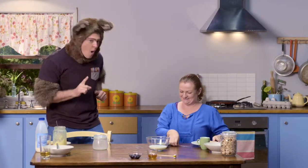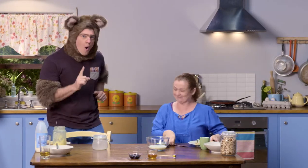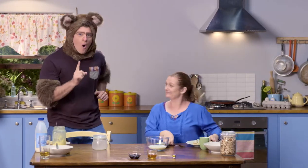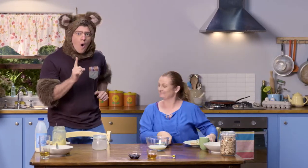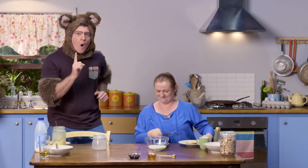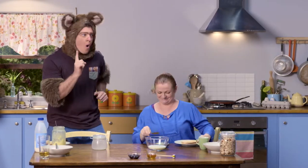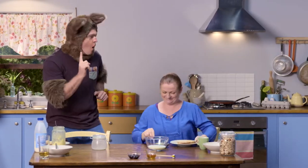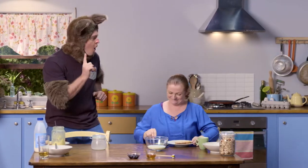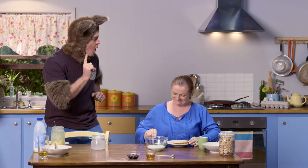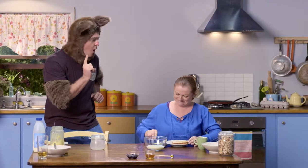Oh.